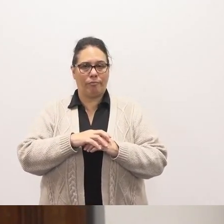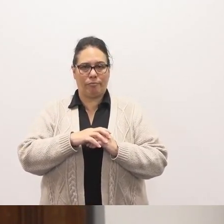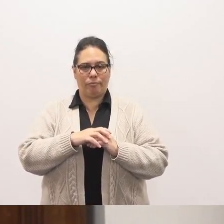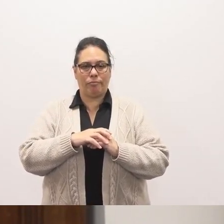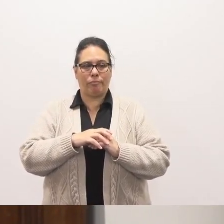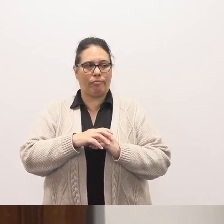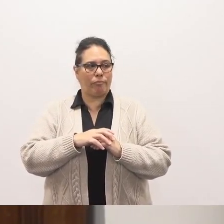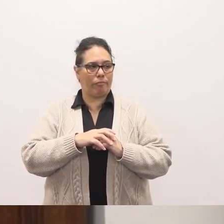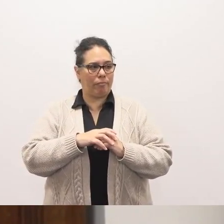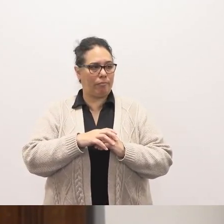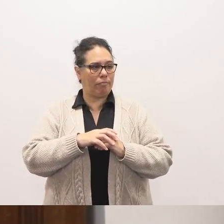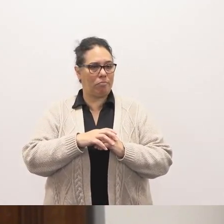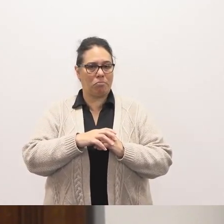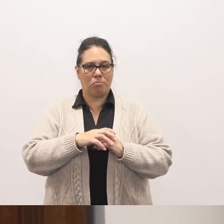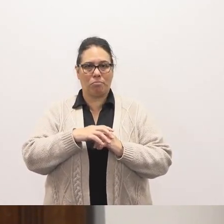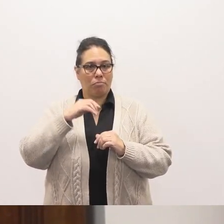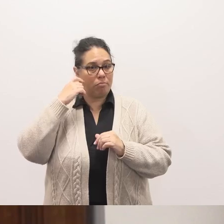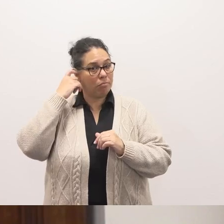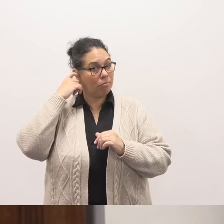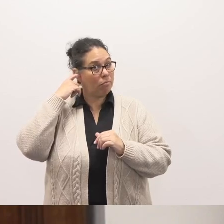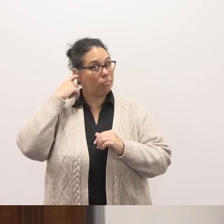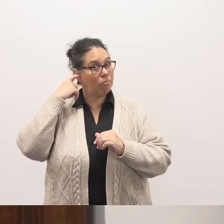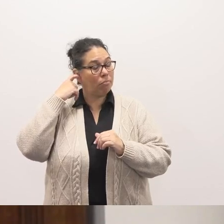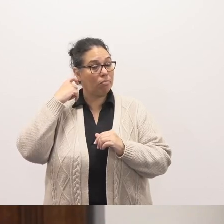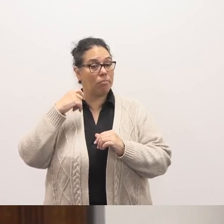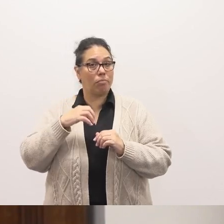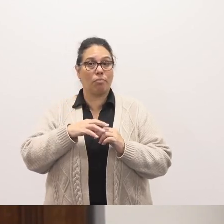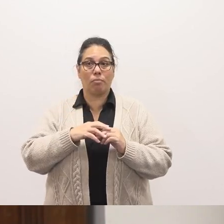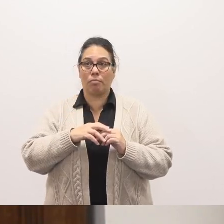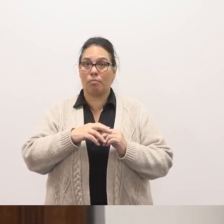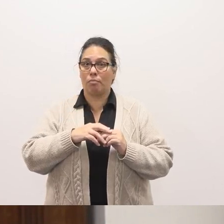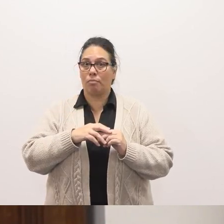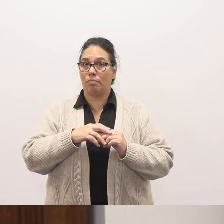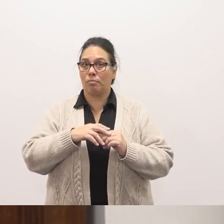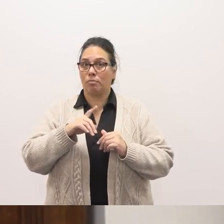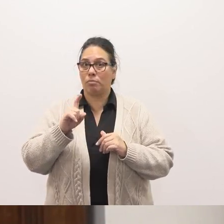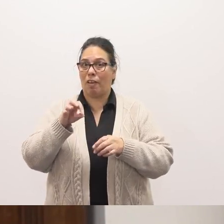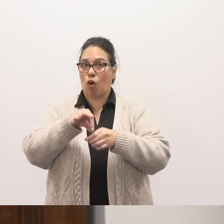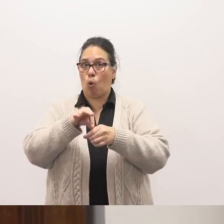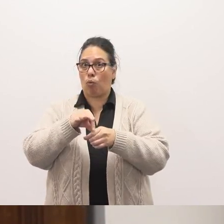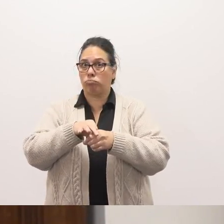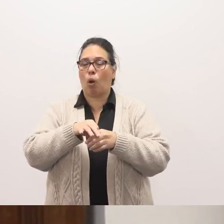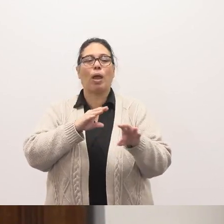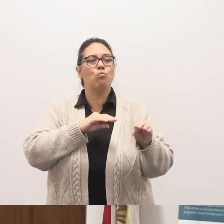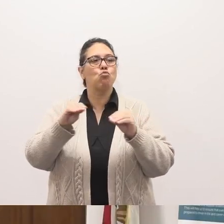So, I believe we need a motion on that one. Move to approve. - Second.